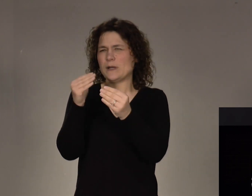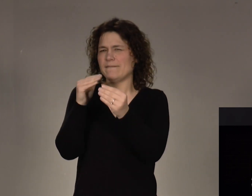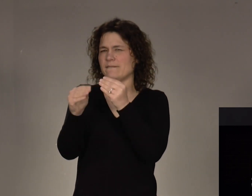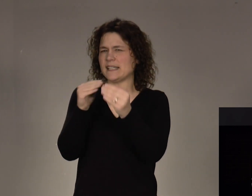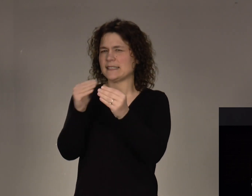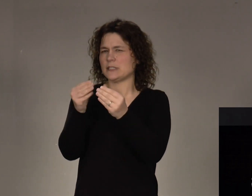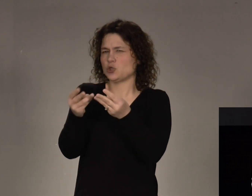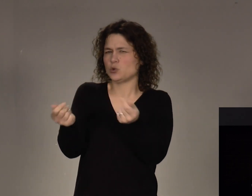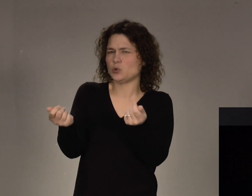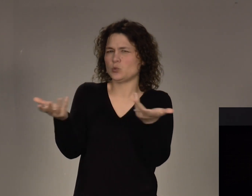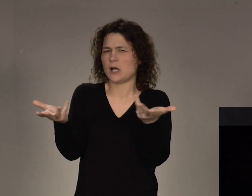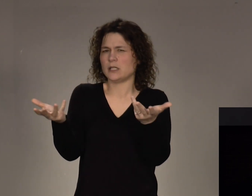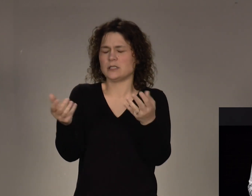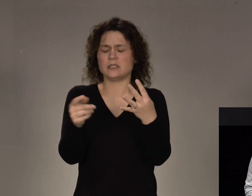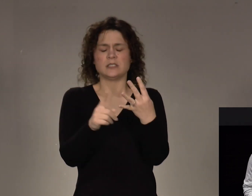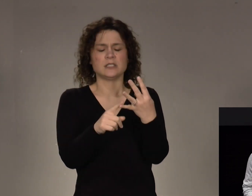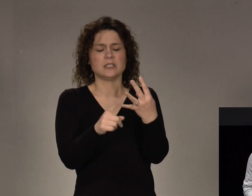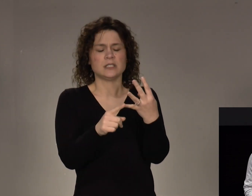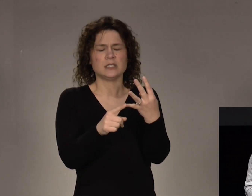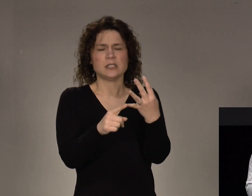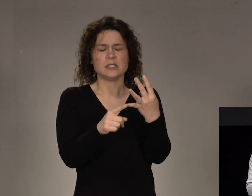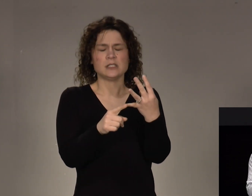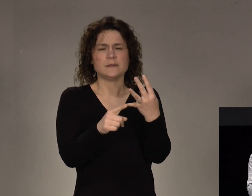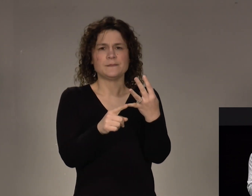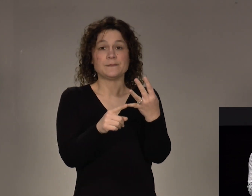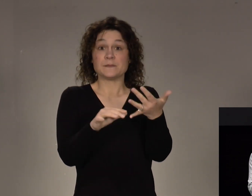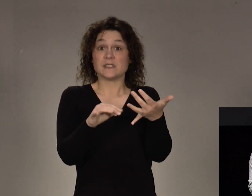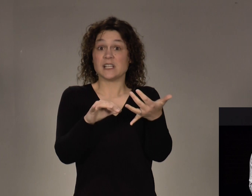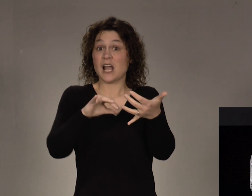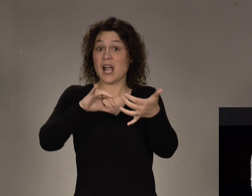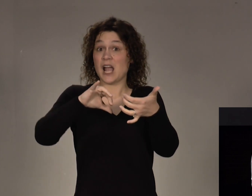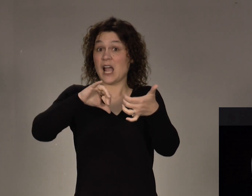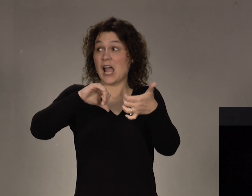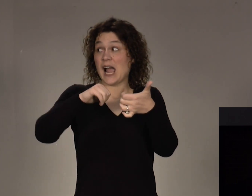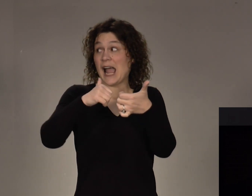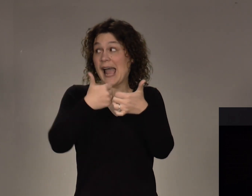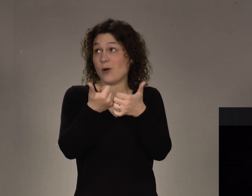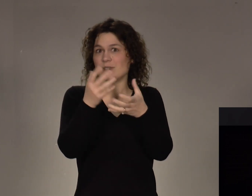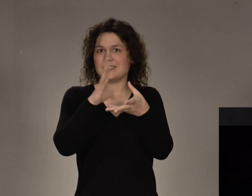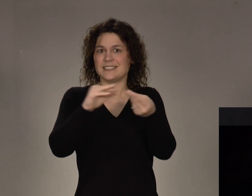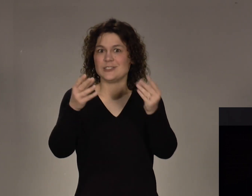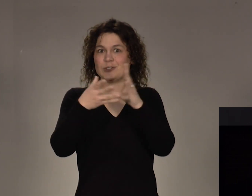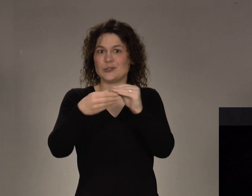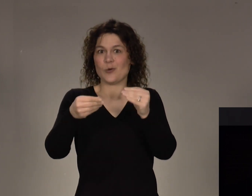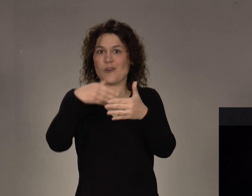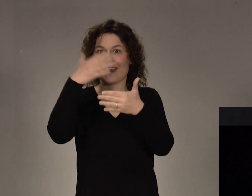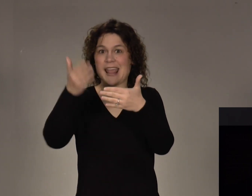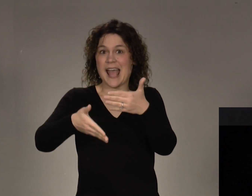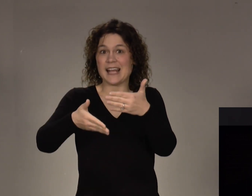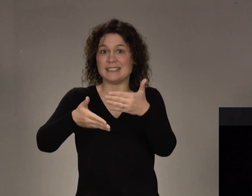solution?" And then question #4 is "How does this story end? What is